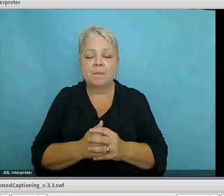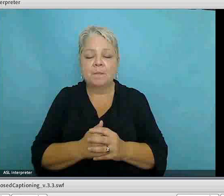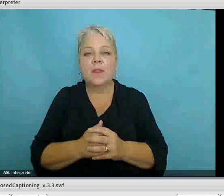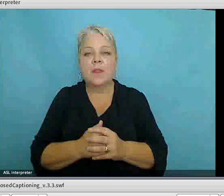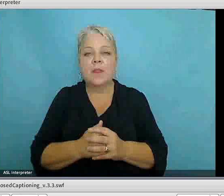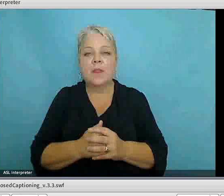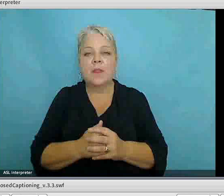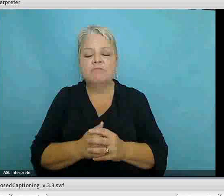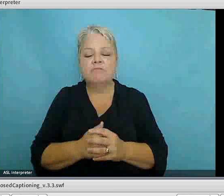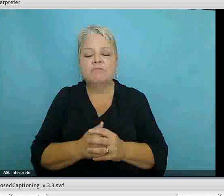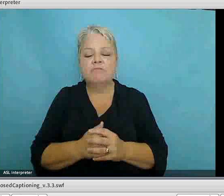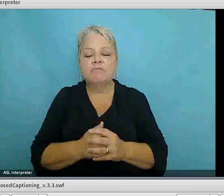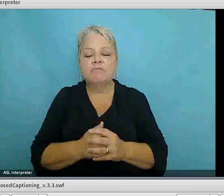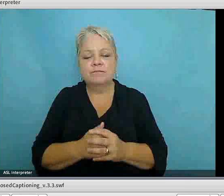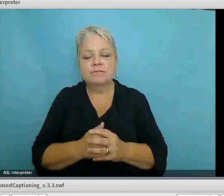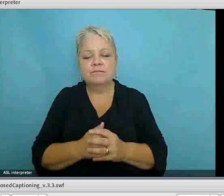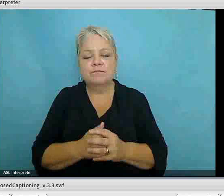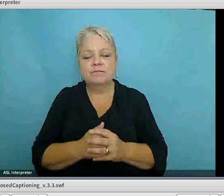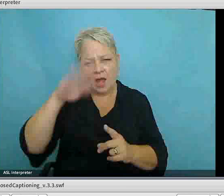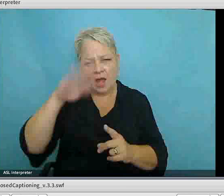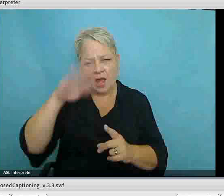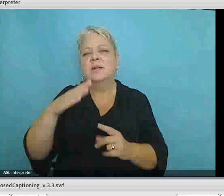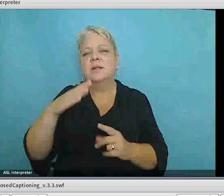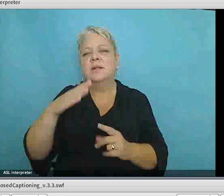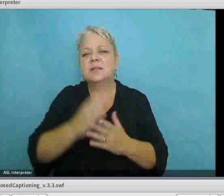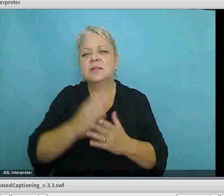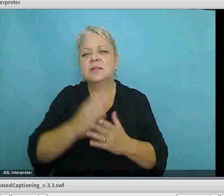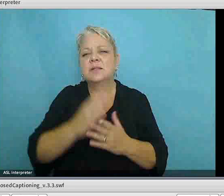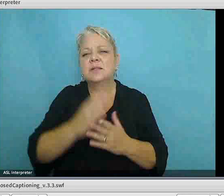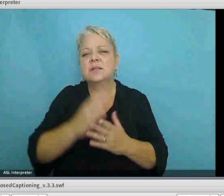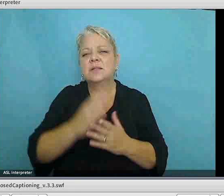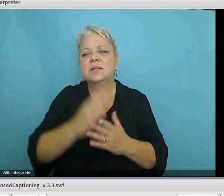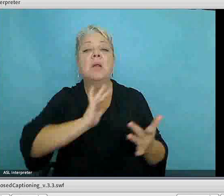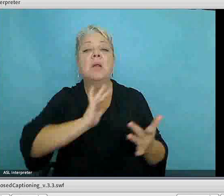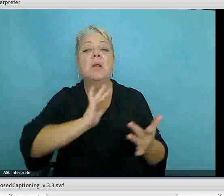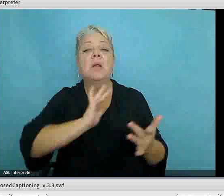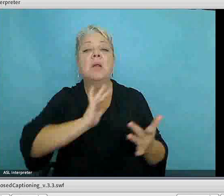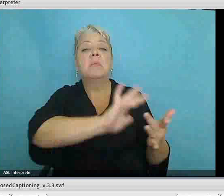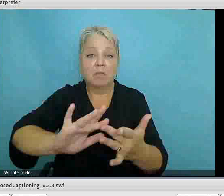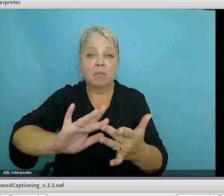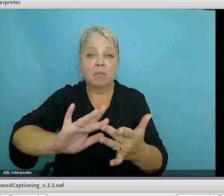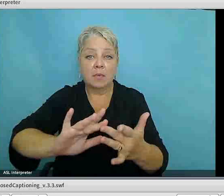someone who has an established contact with a One Care plan, I would strongly urge you